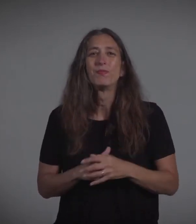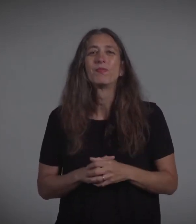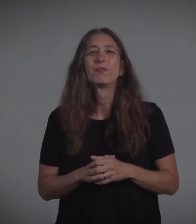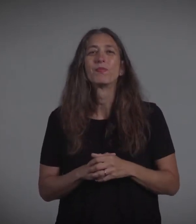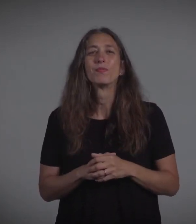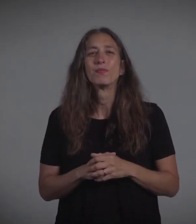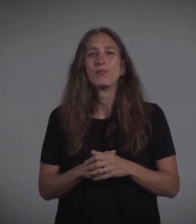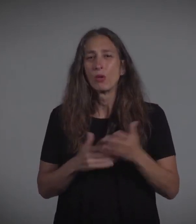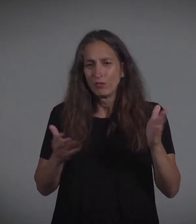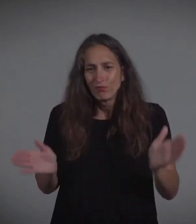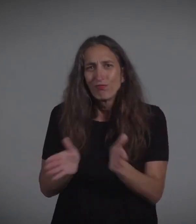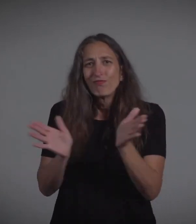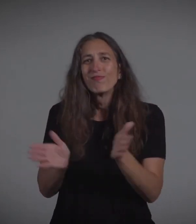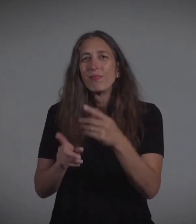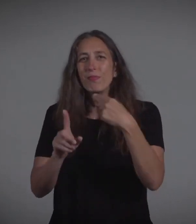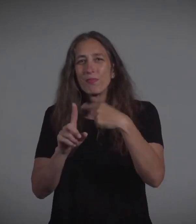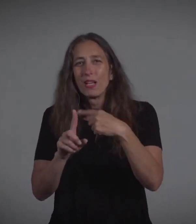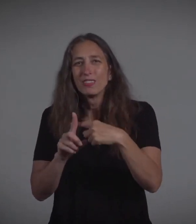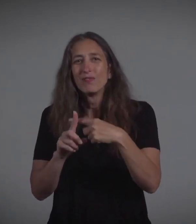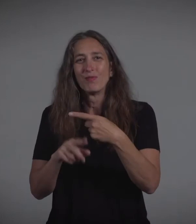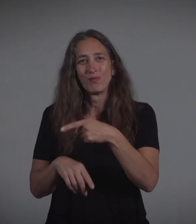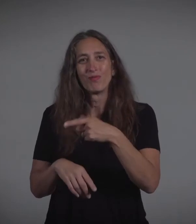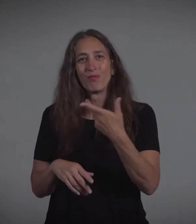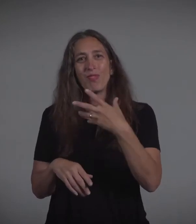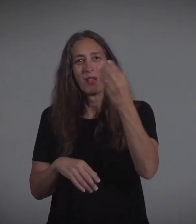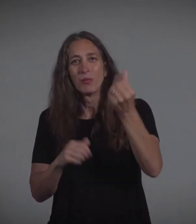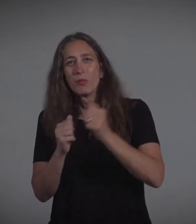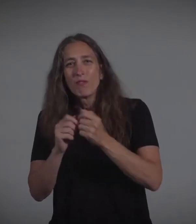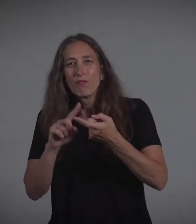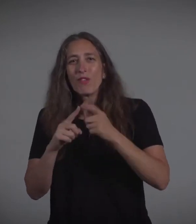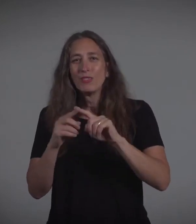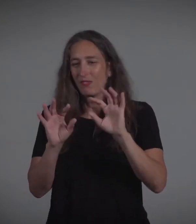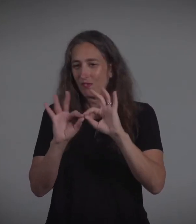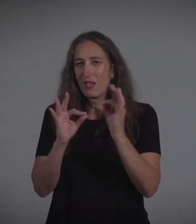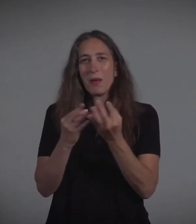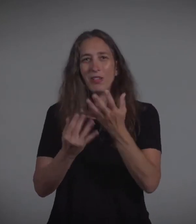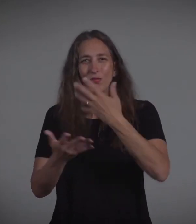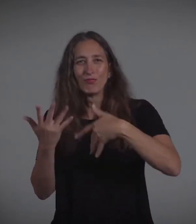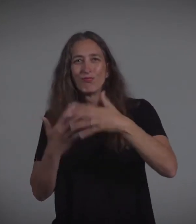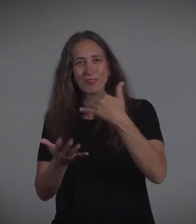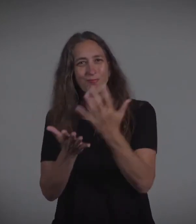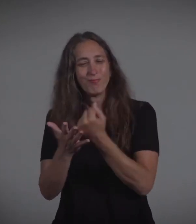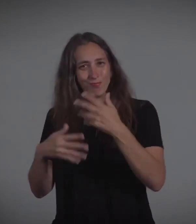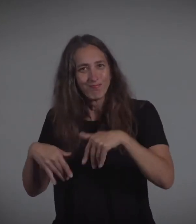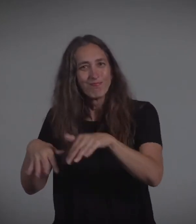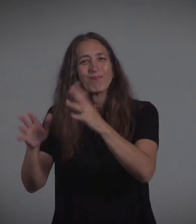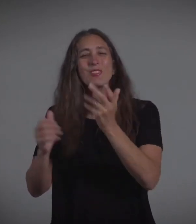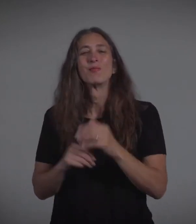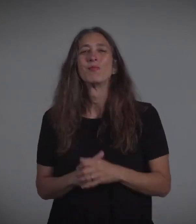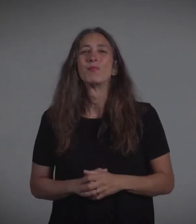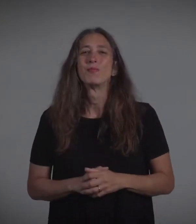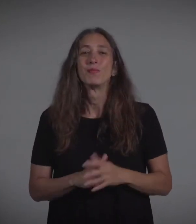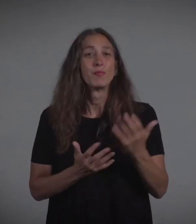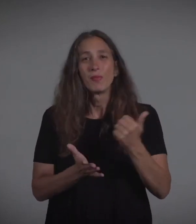and accepting of their choice. Give them positive messages, encourage them to go out and be with friends and family.